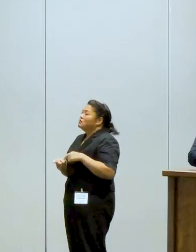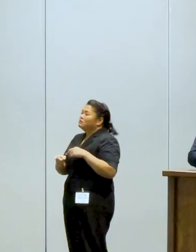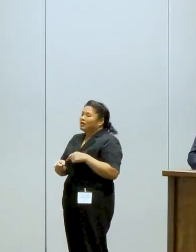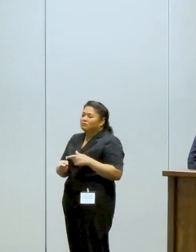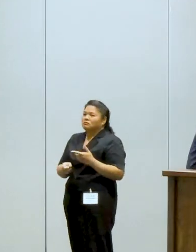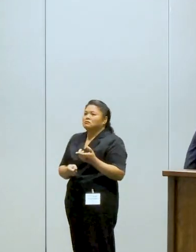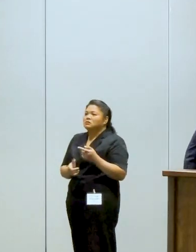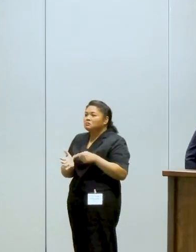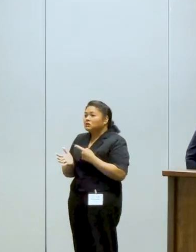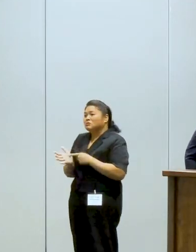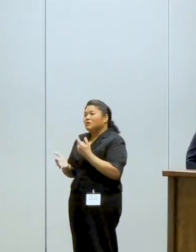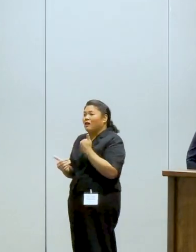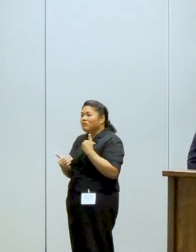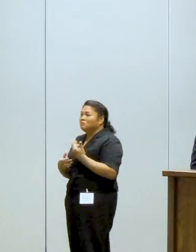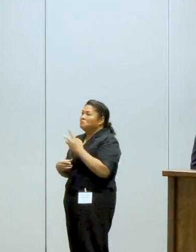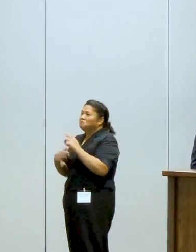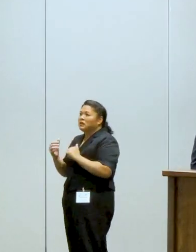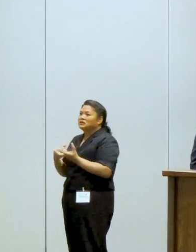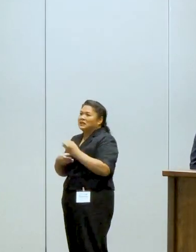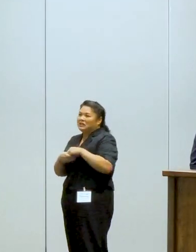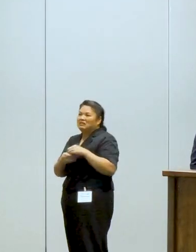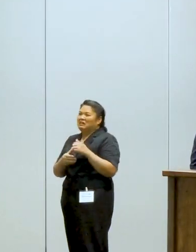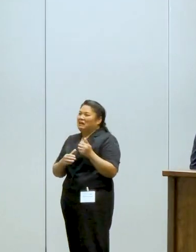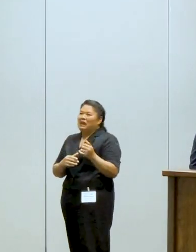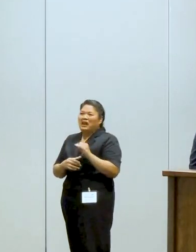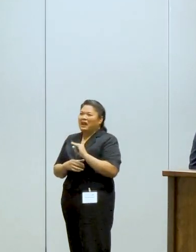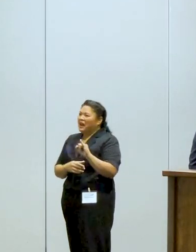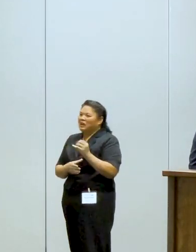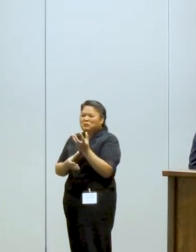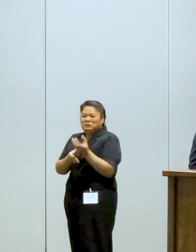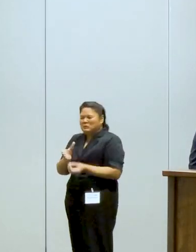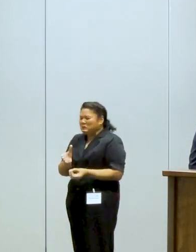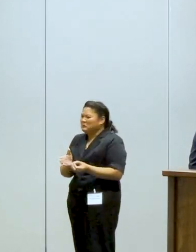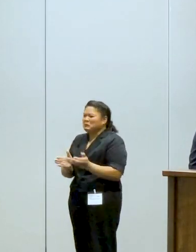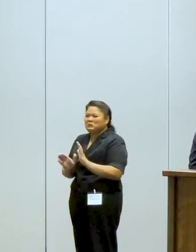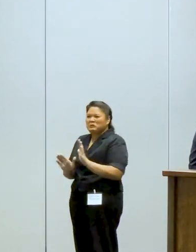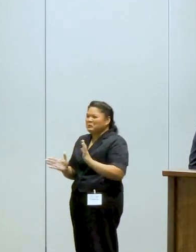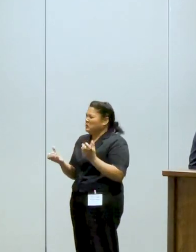translation. However, emerging AI tools can translate spoken